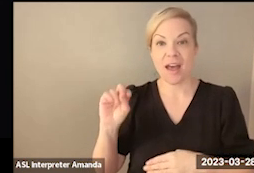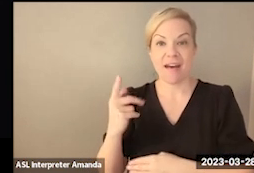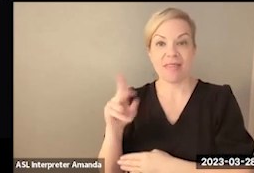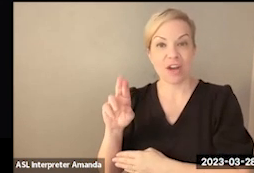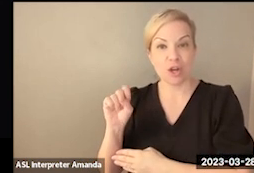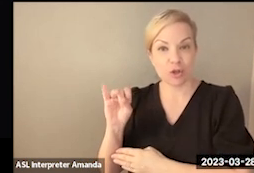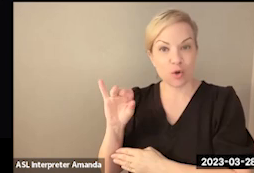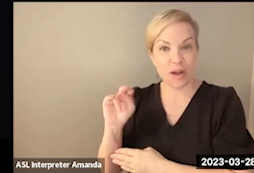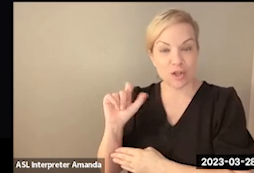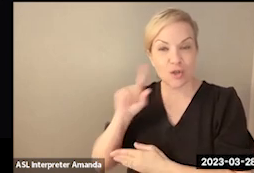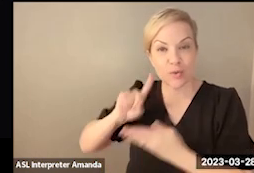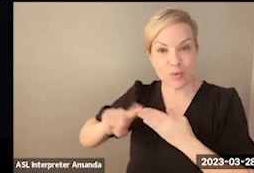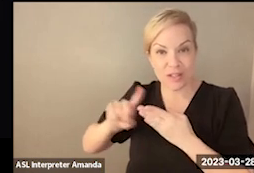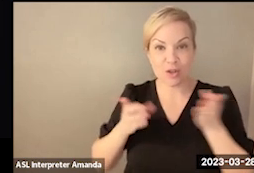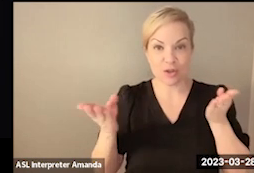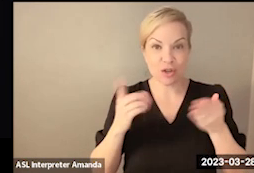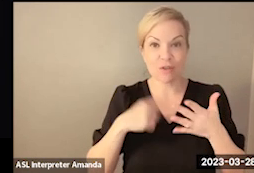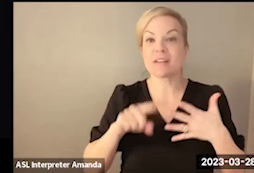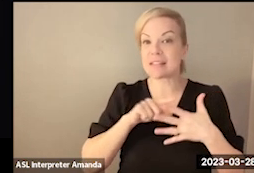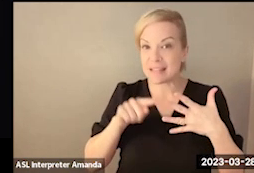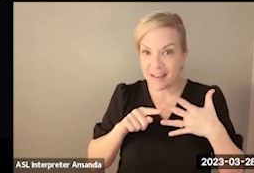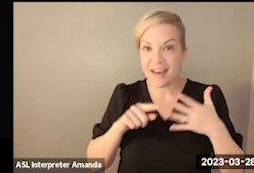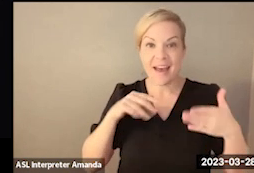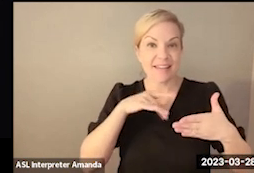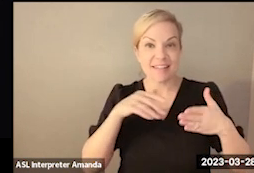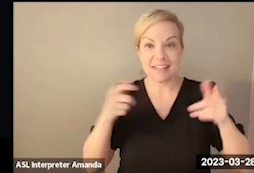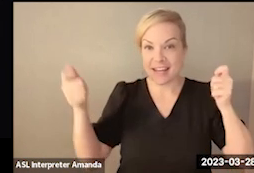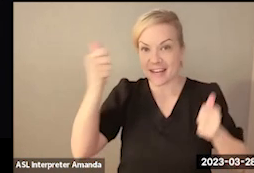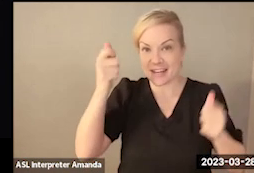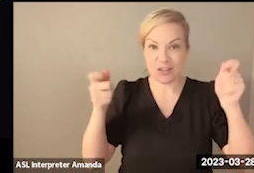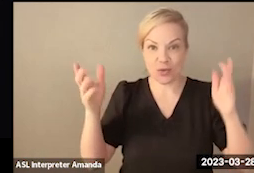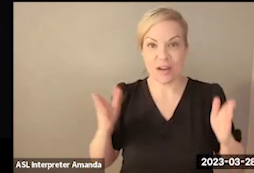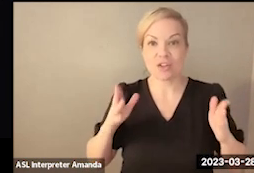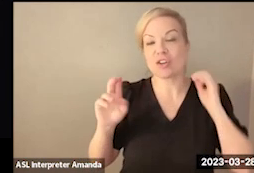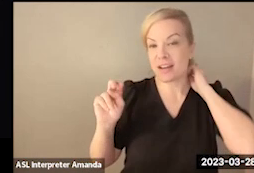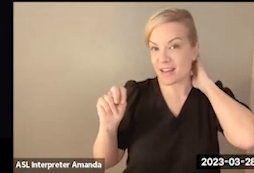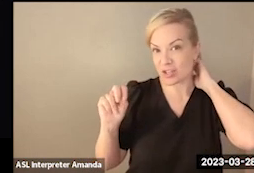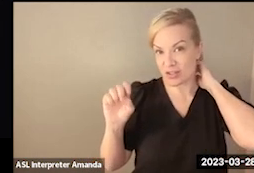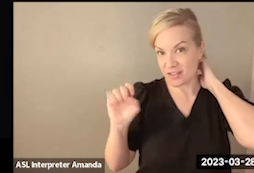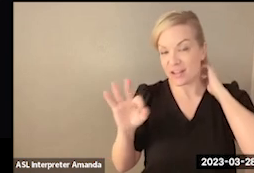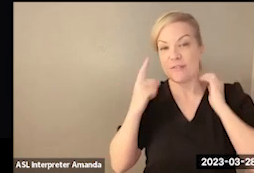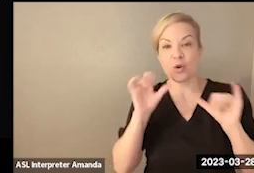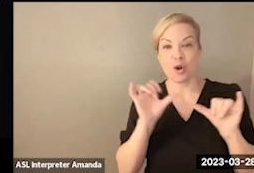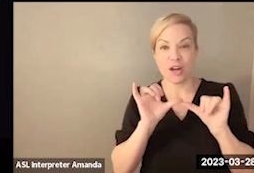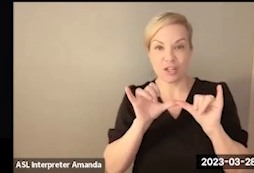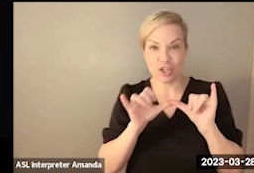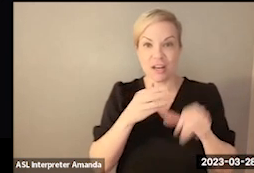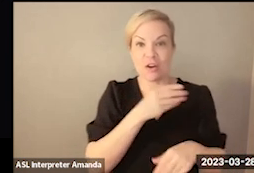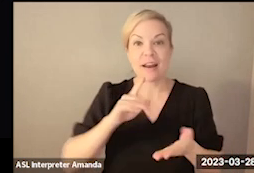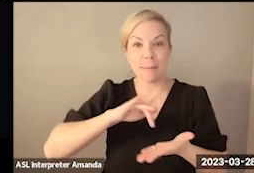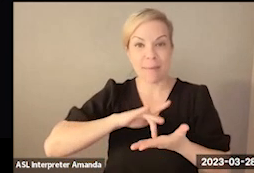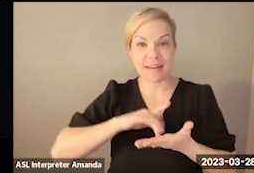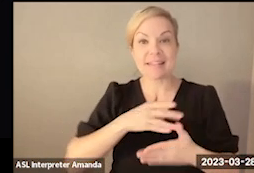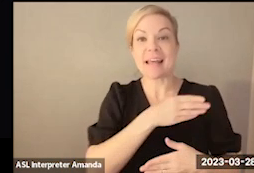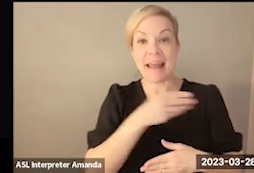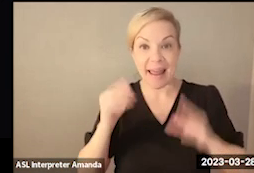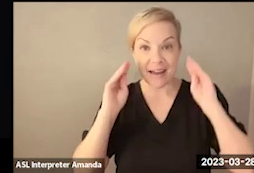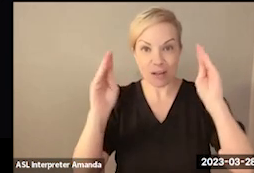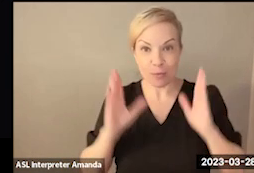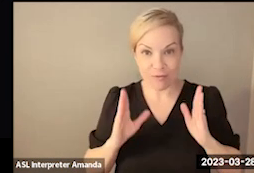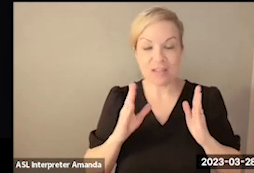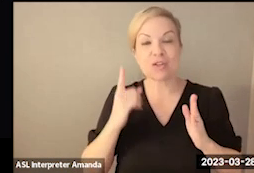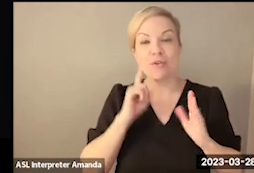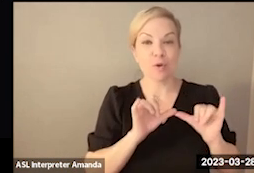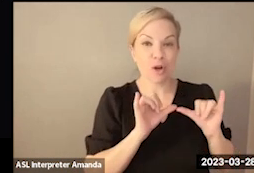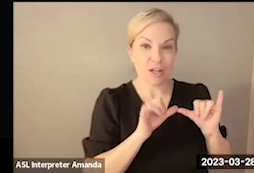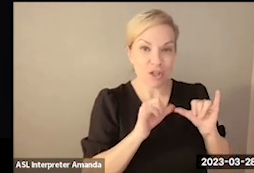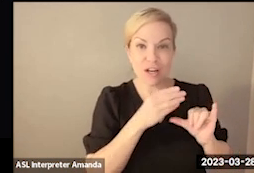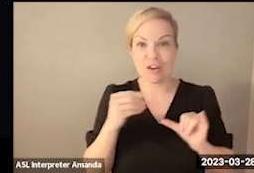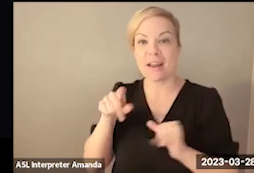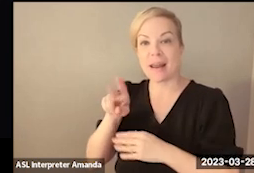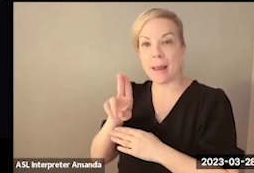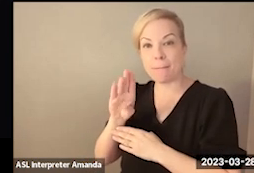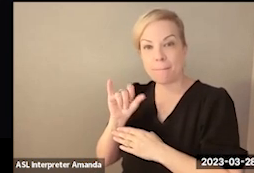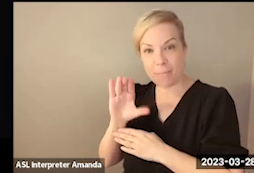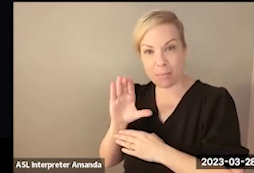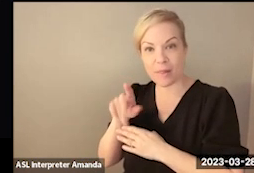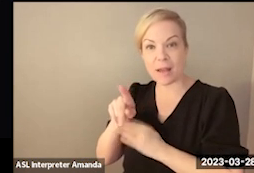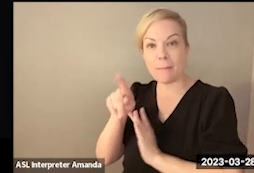Kimberly: a study director at the National Academies of Sciences, engineering and medicine, and as a professor of the practice of engineering and public policy at Carnegie Mellon University.